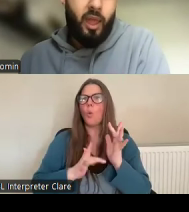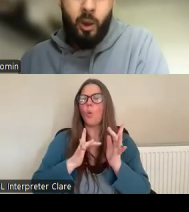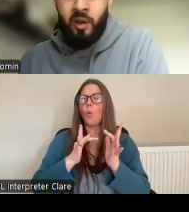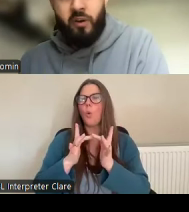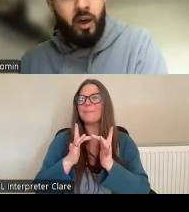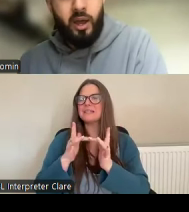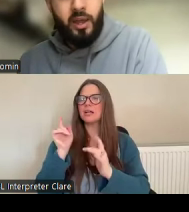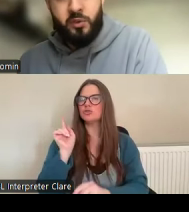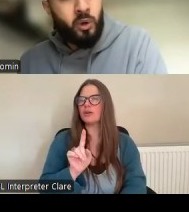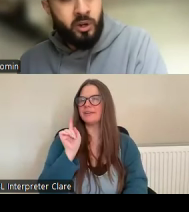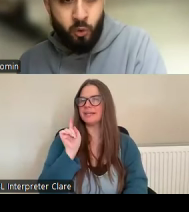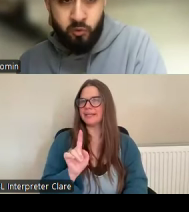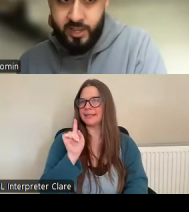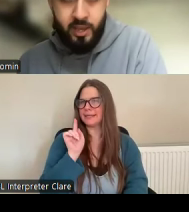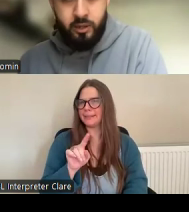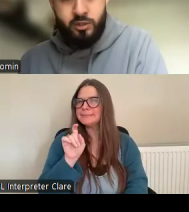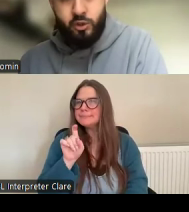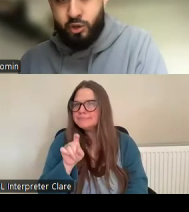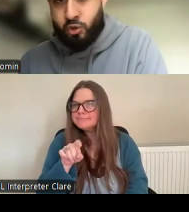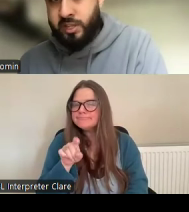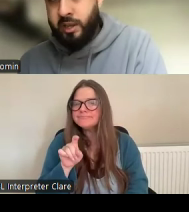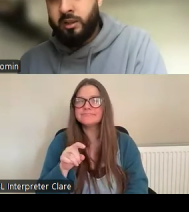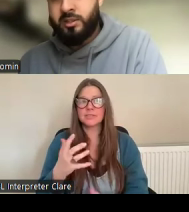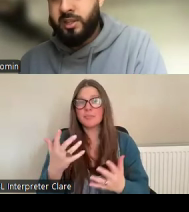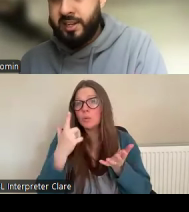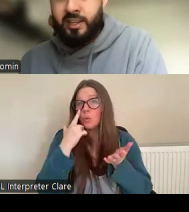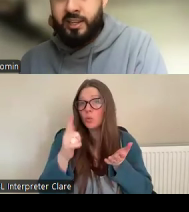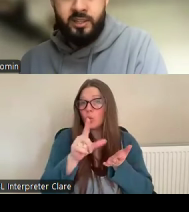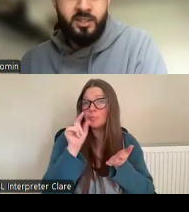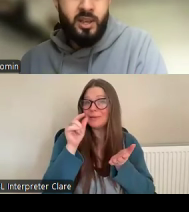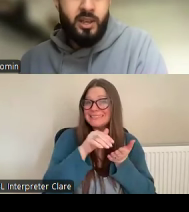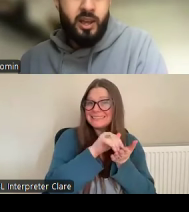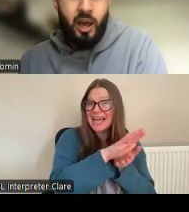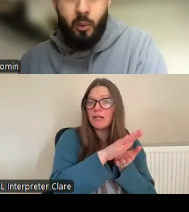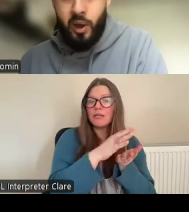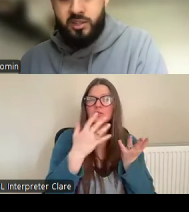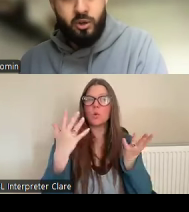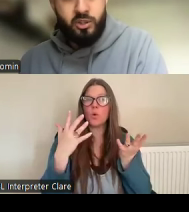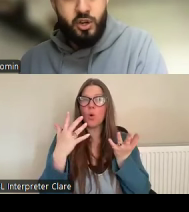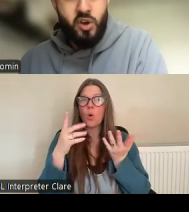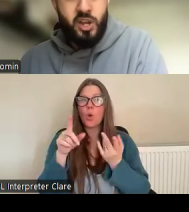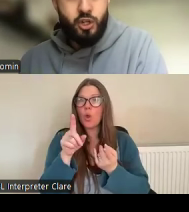However, if you want to go for sales, you can choose sales. There's leads, awareness and considerations.